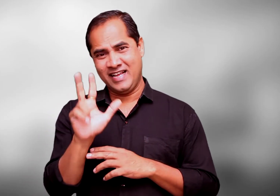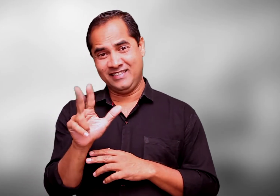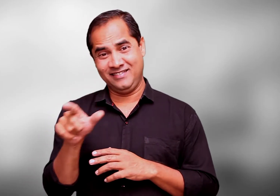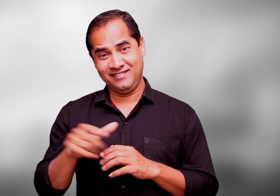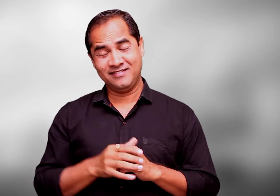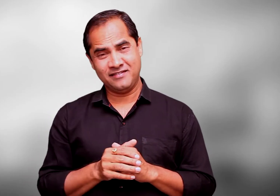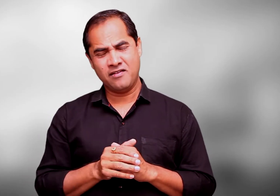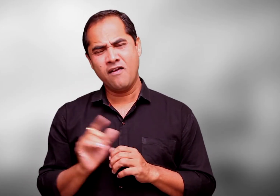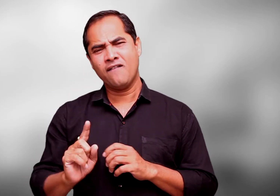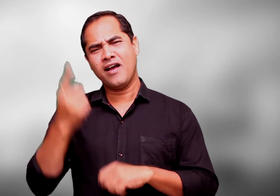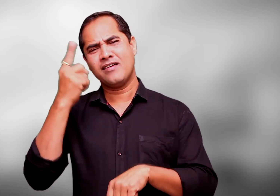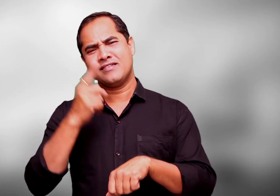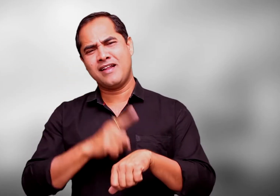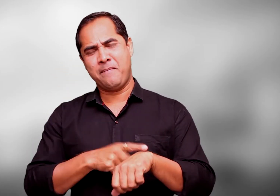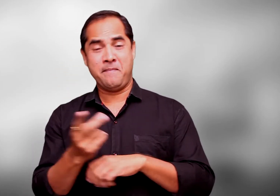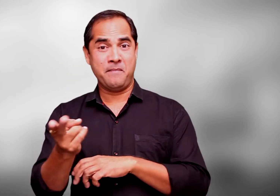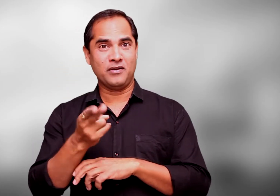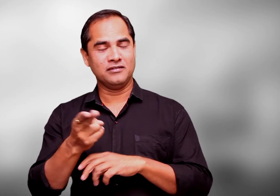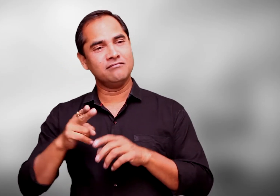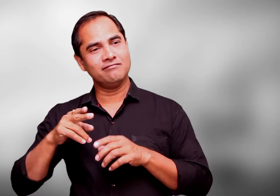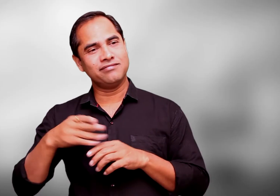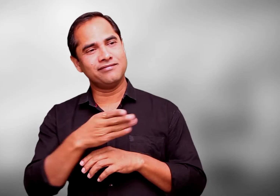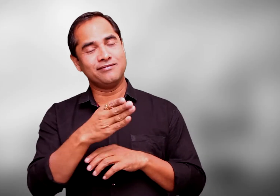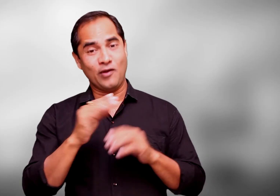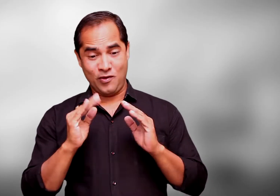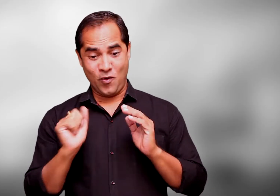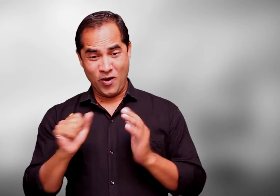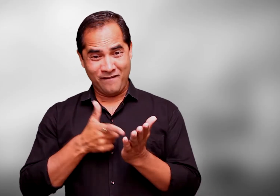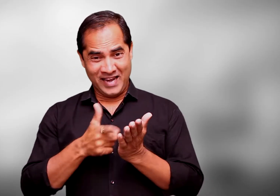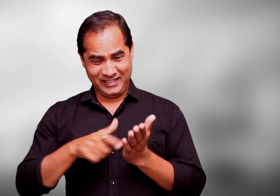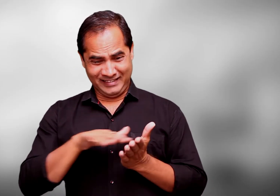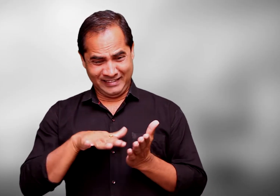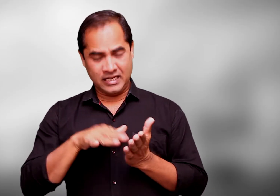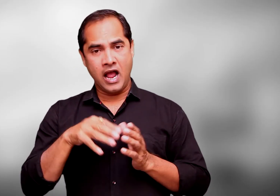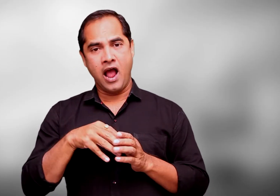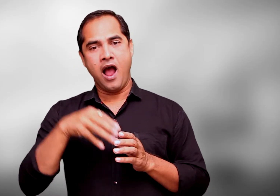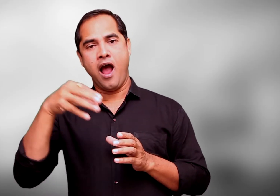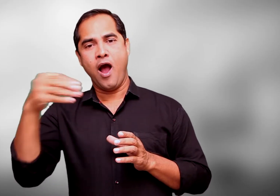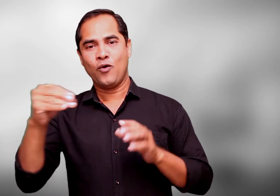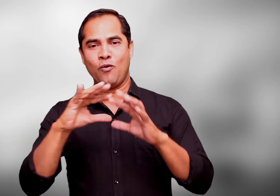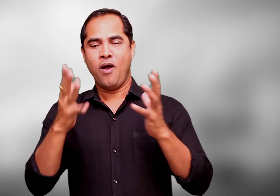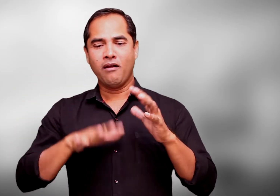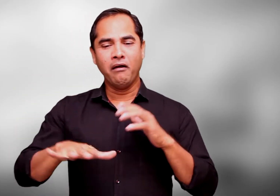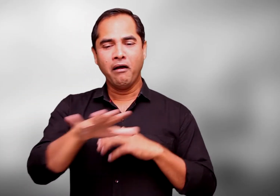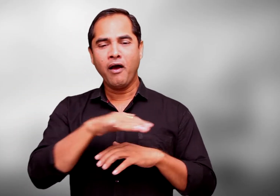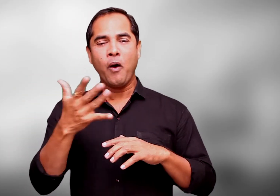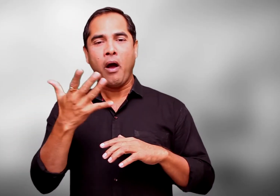eight years old and who goes for her first bus ride, outside her village, to